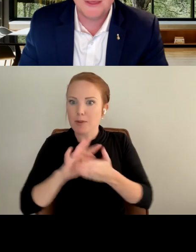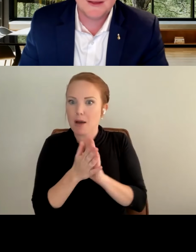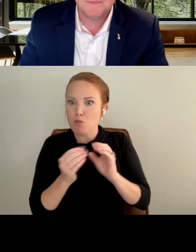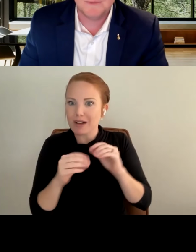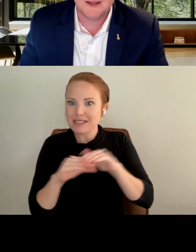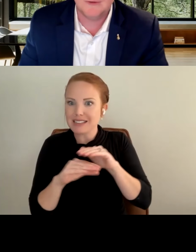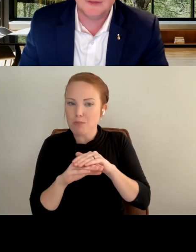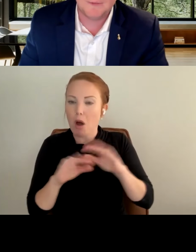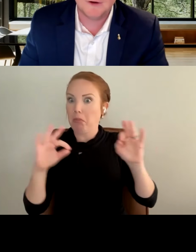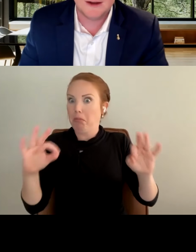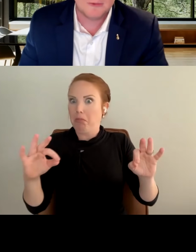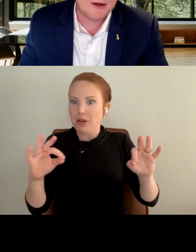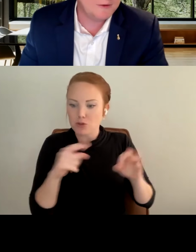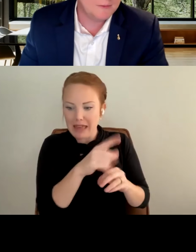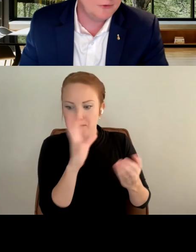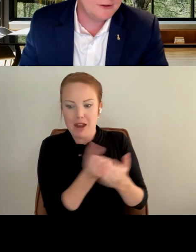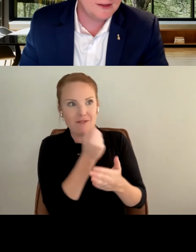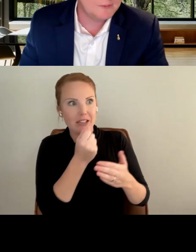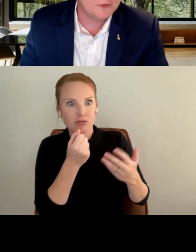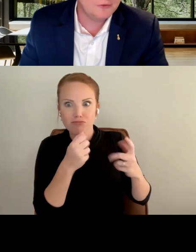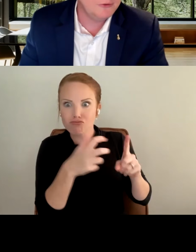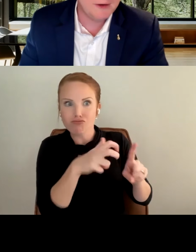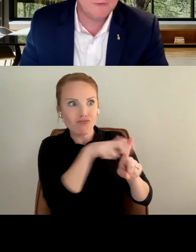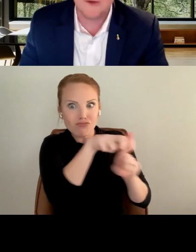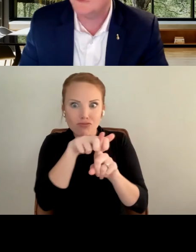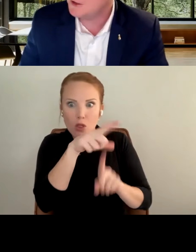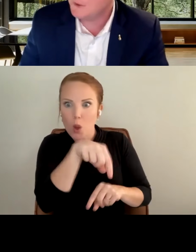They themselves at Zapier or Integromat aren't the most accessible tools, but one of those build